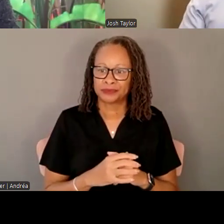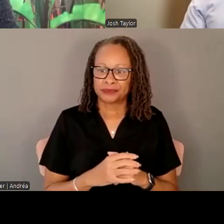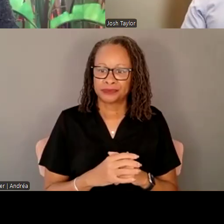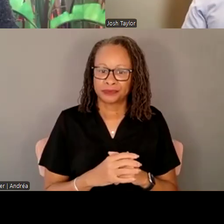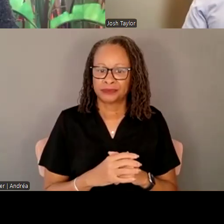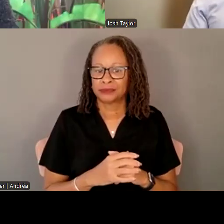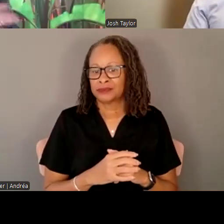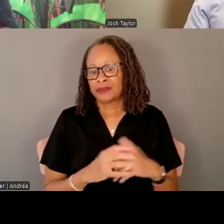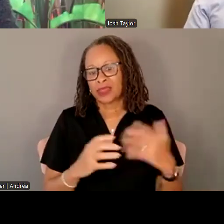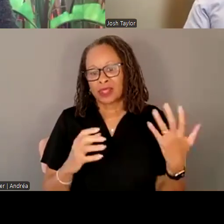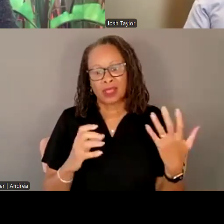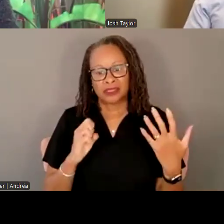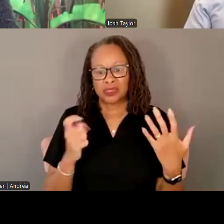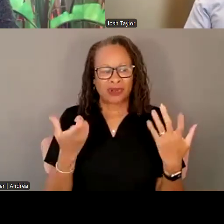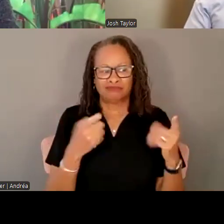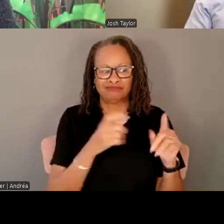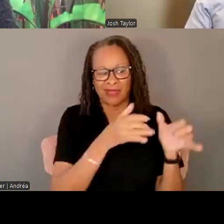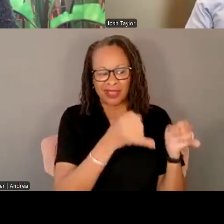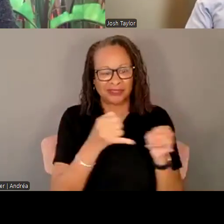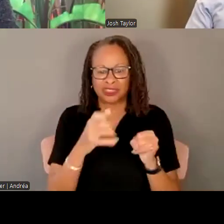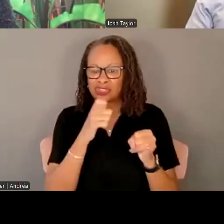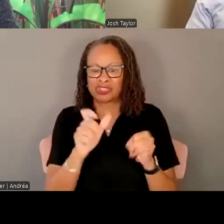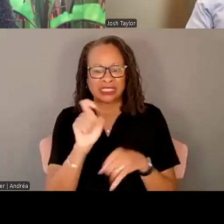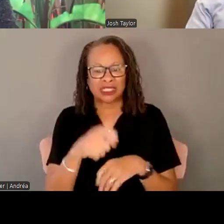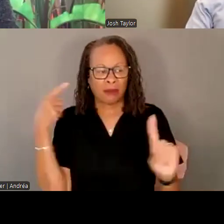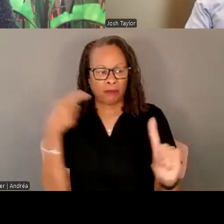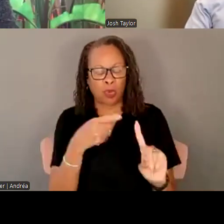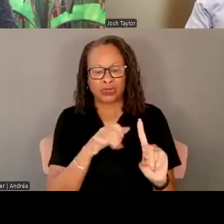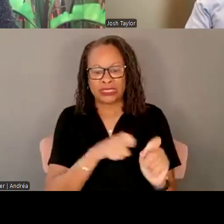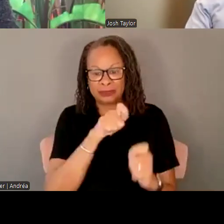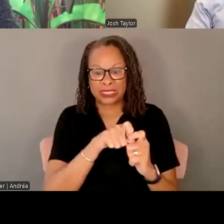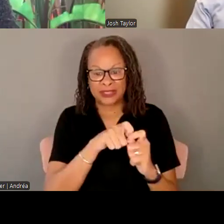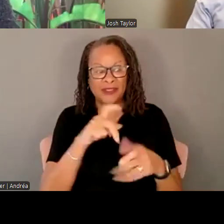and it does not necessarily just point to this particular population.